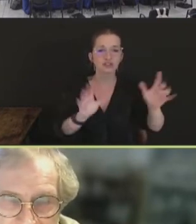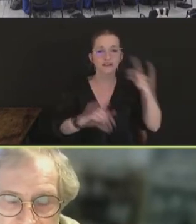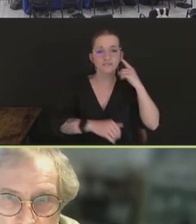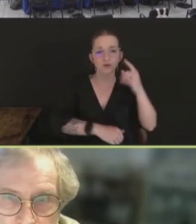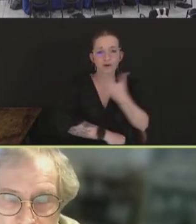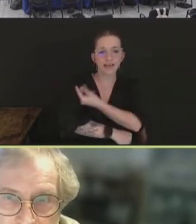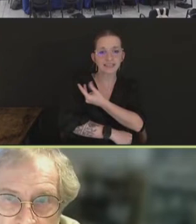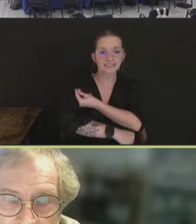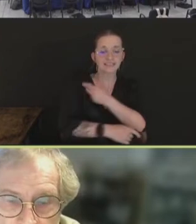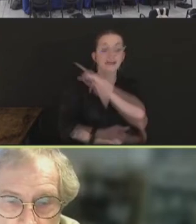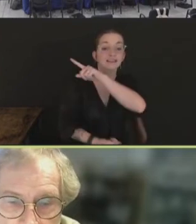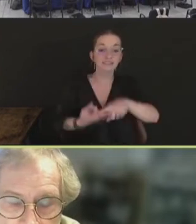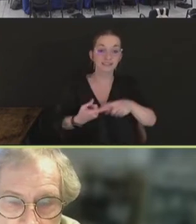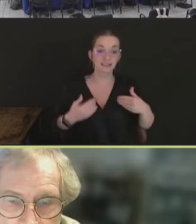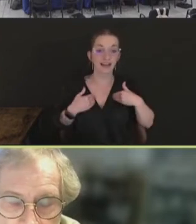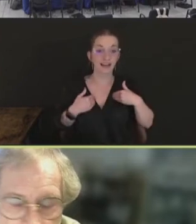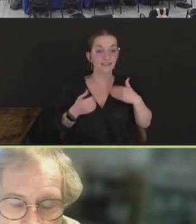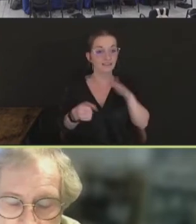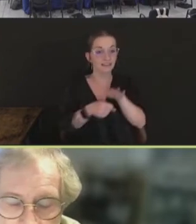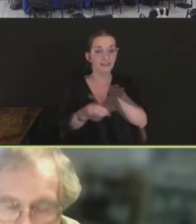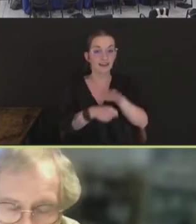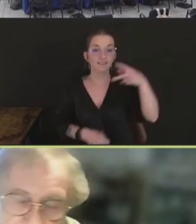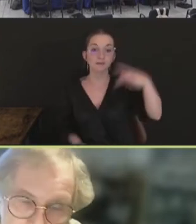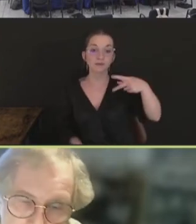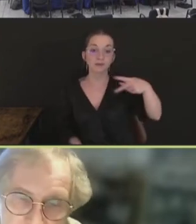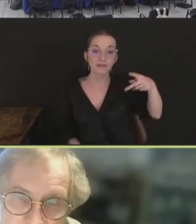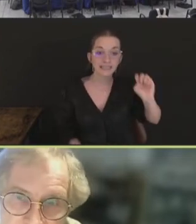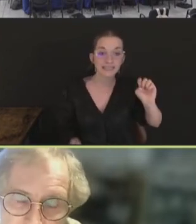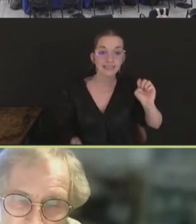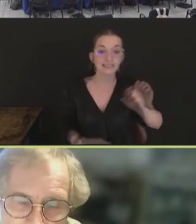equipment for campaign -- yes, campaign teams.